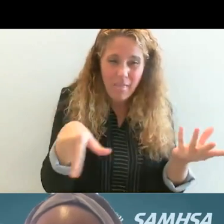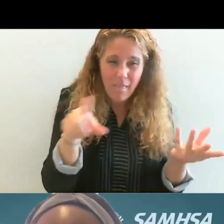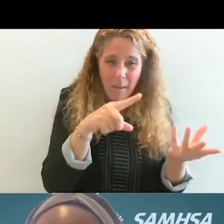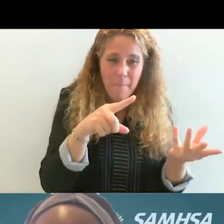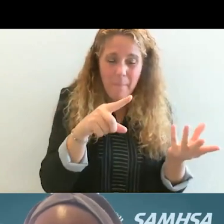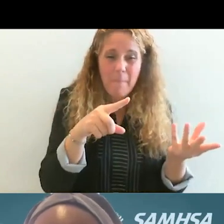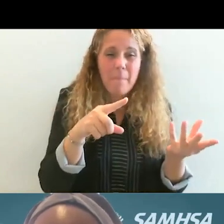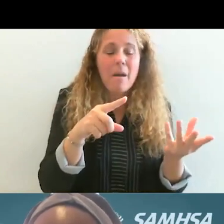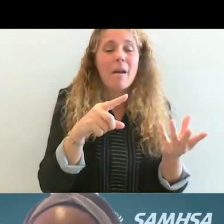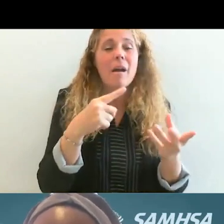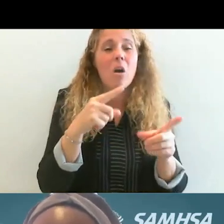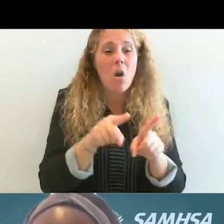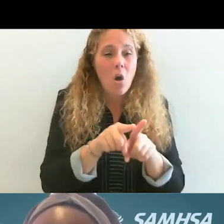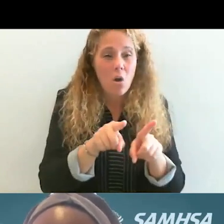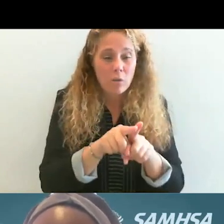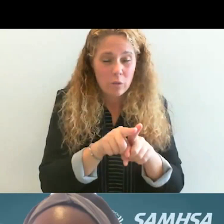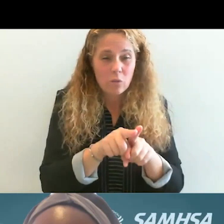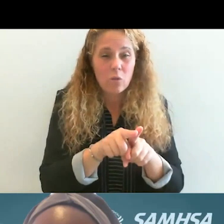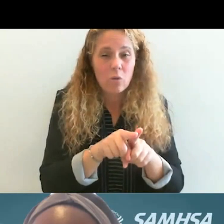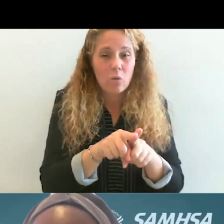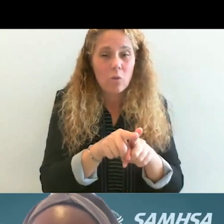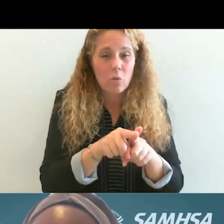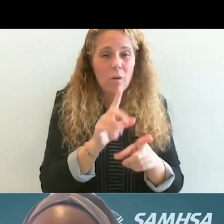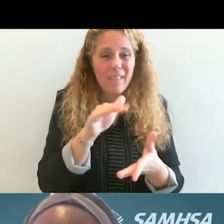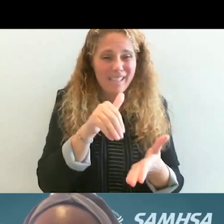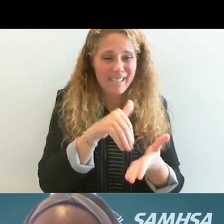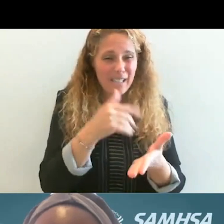AND ALSO THE CENTER FOR MENTAL HEALTH SERVICE IS GOING TO DO A